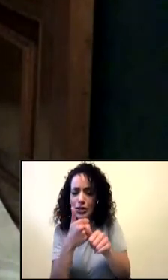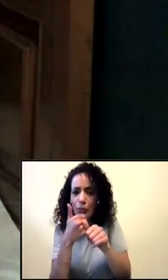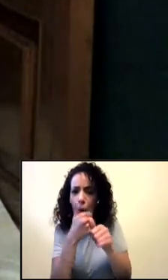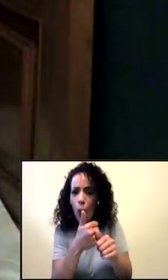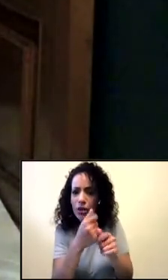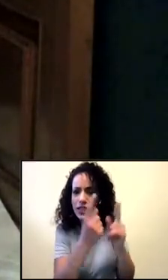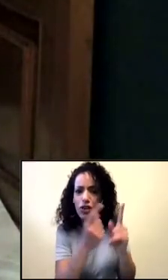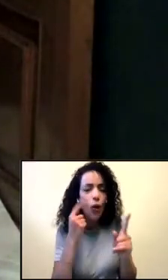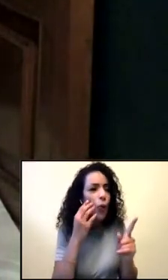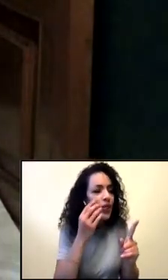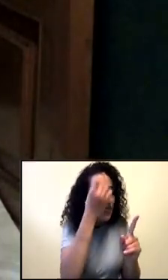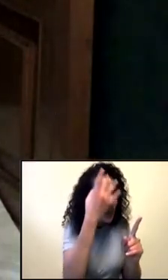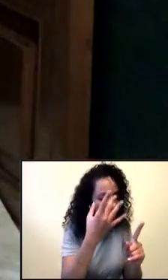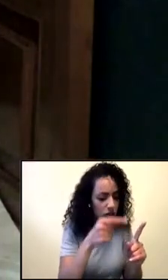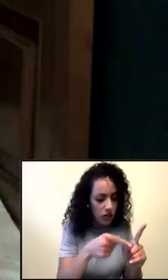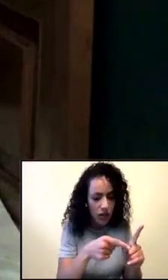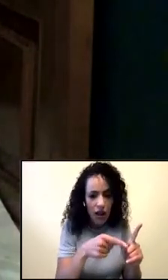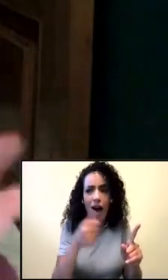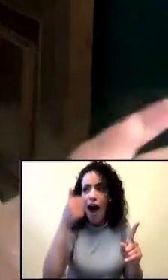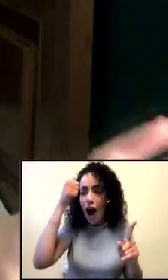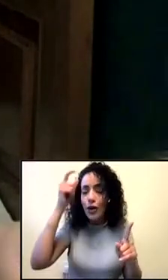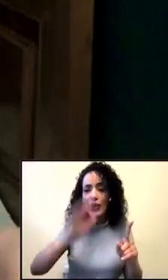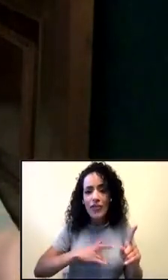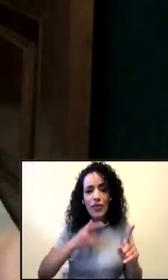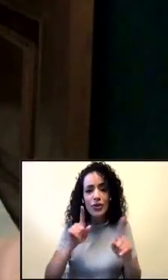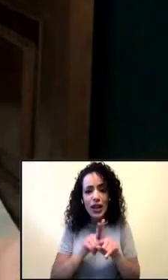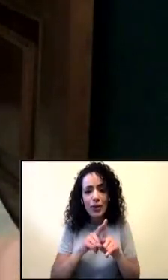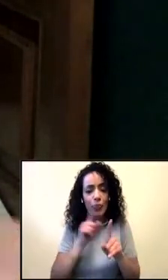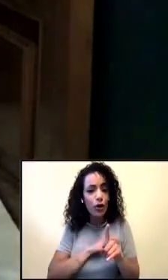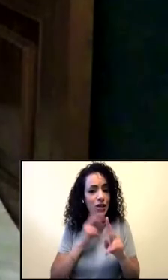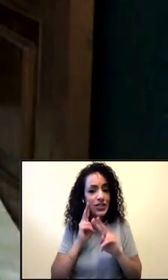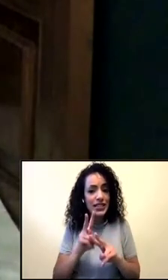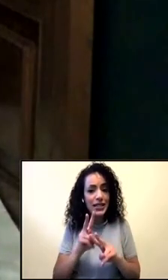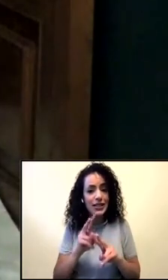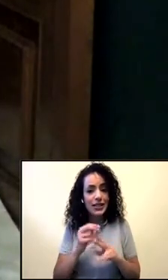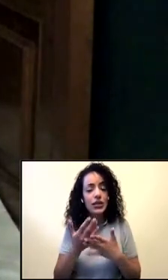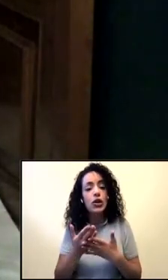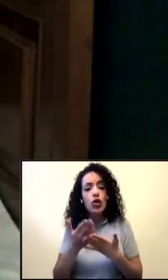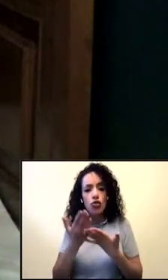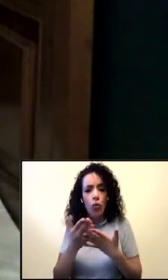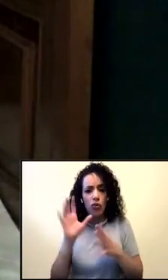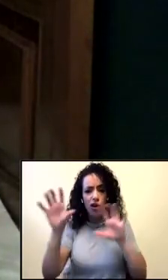I've seen it that the geography is completely different, but the sentiment is similar you know,